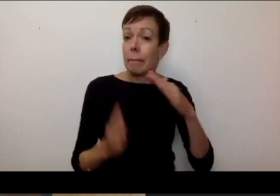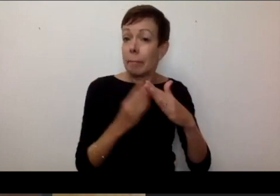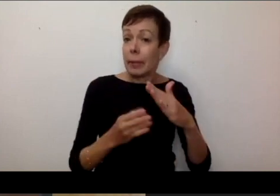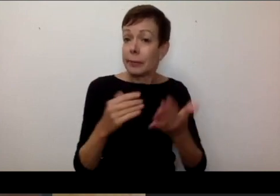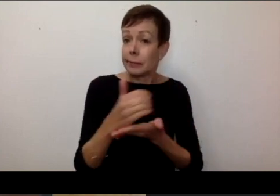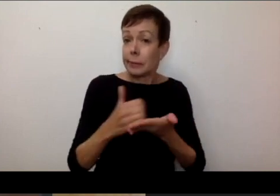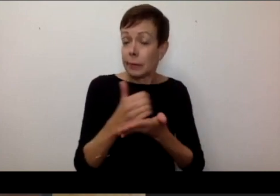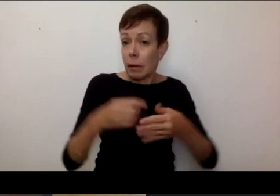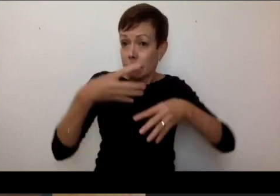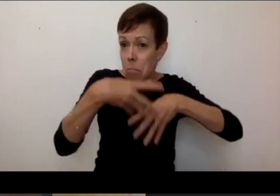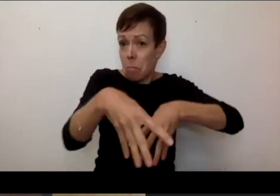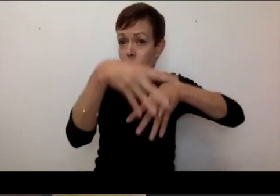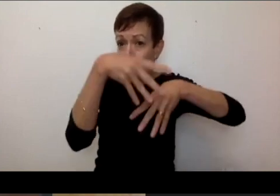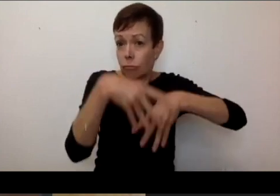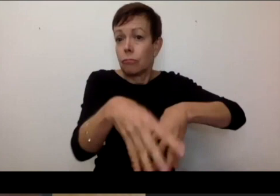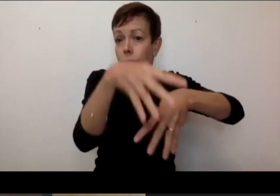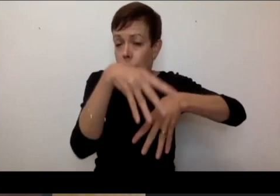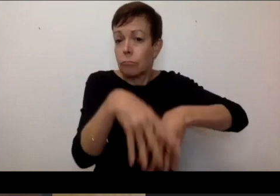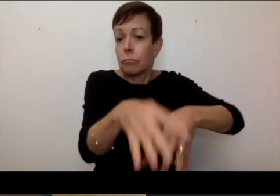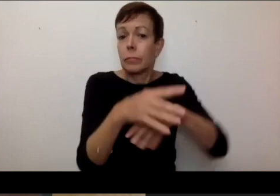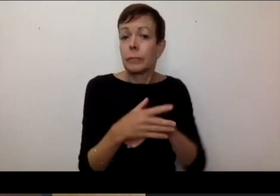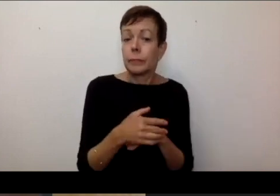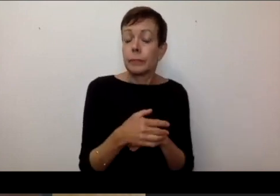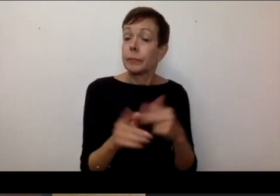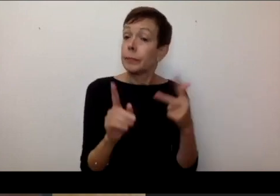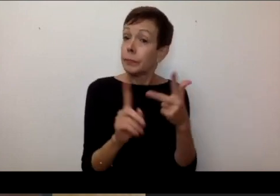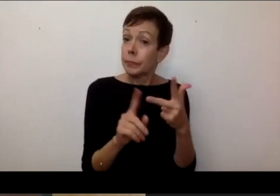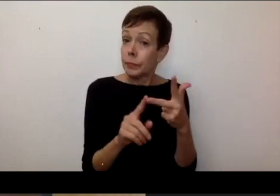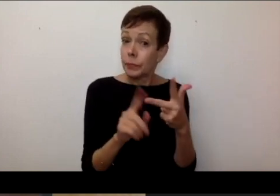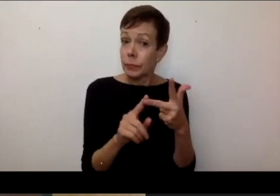and thirdly there are more events taking place across canada during the 13th